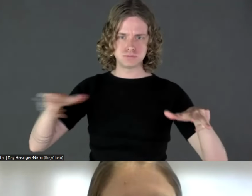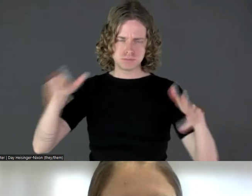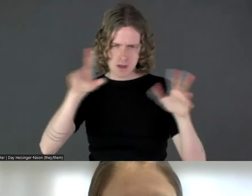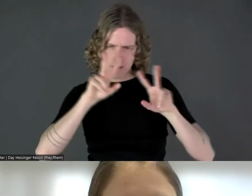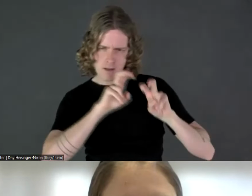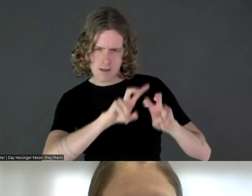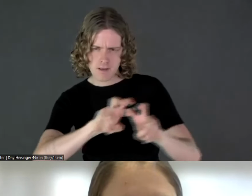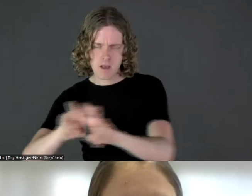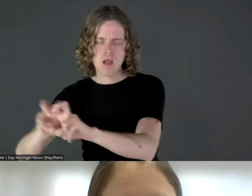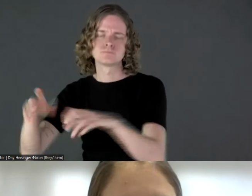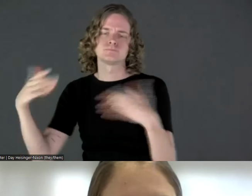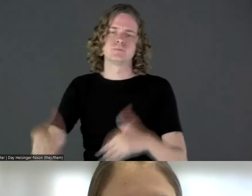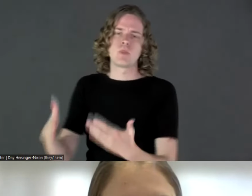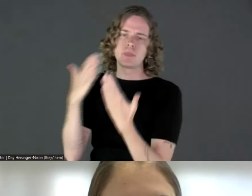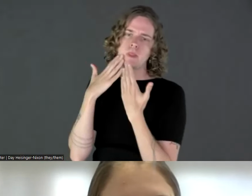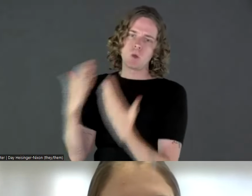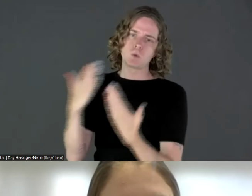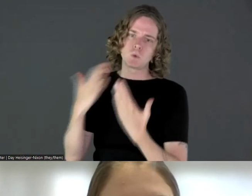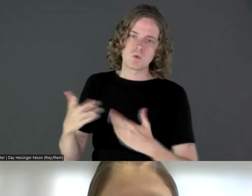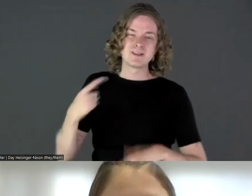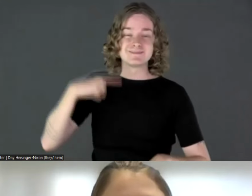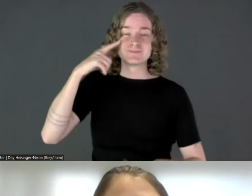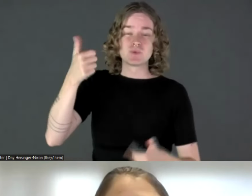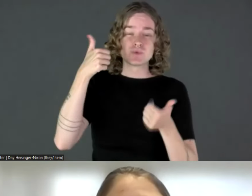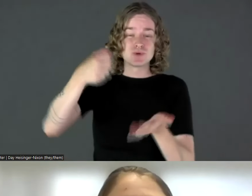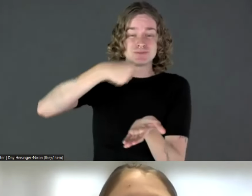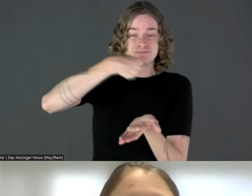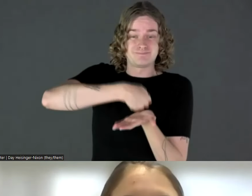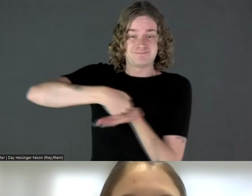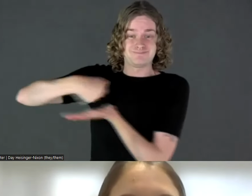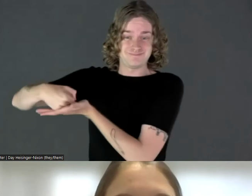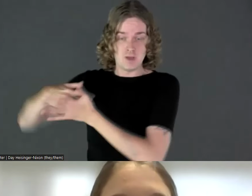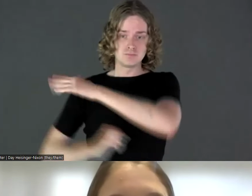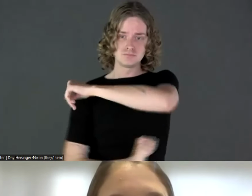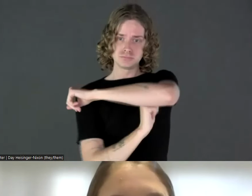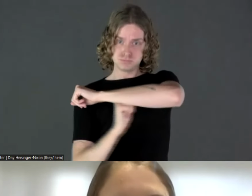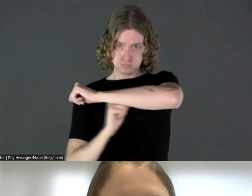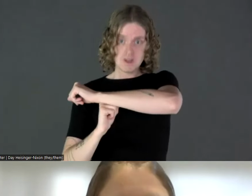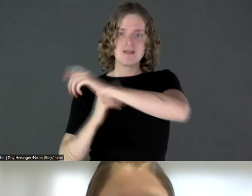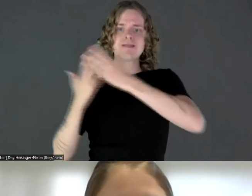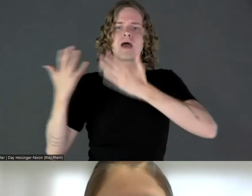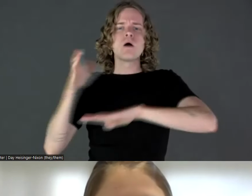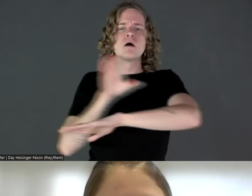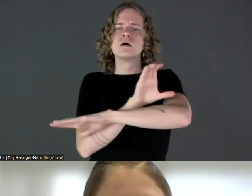But what else can be done to make those technical support mechanisms more disability inclusive and